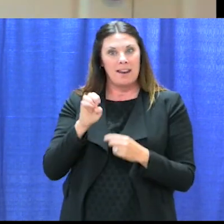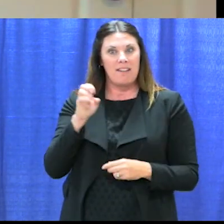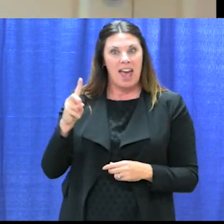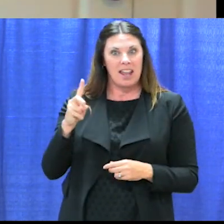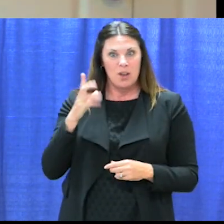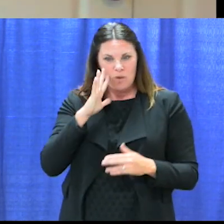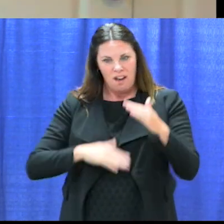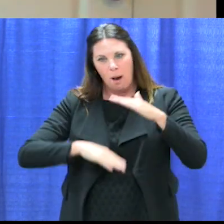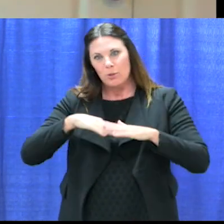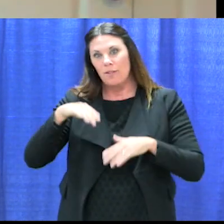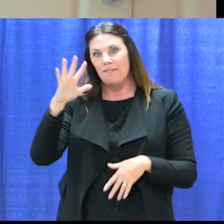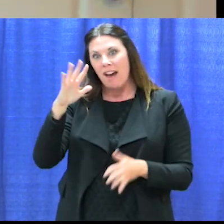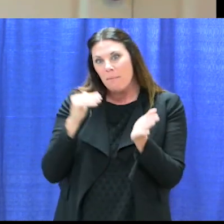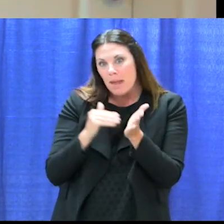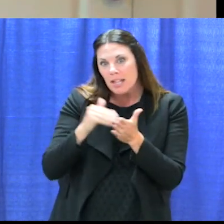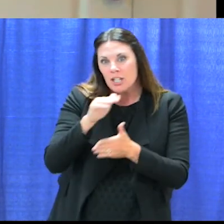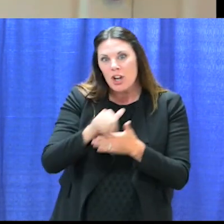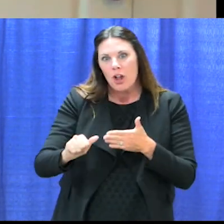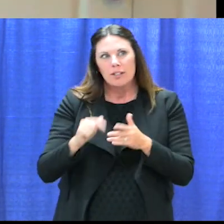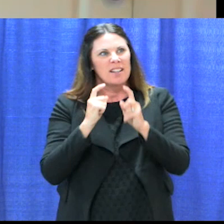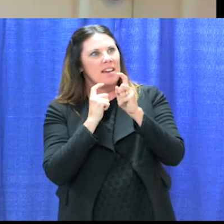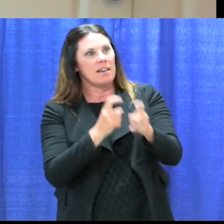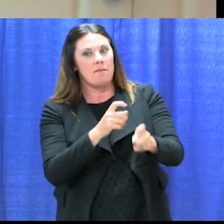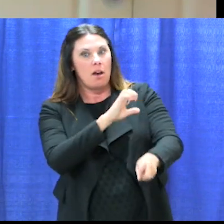would give the Department of Education the authority to approve projects for eligible